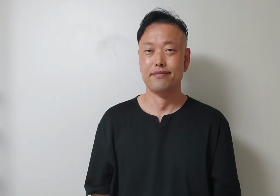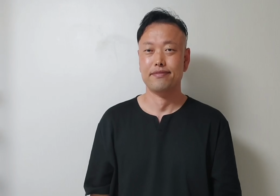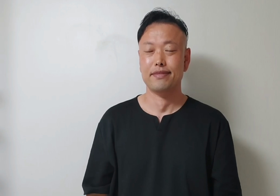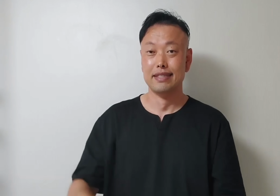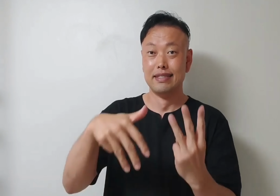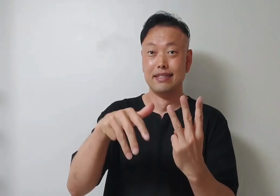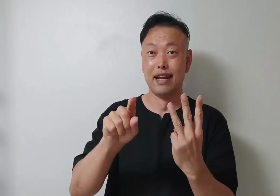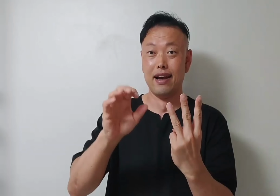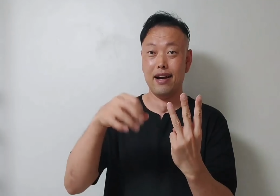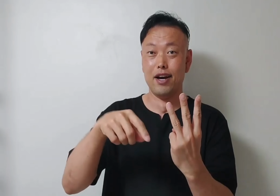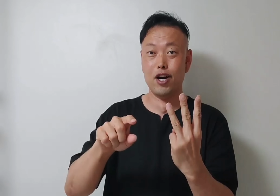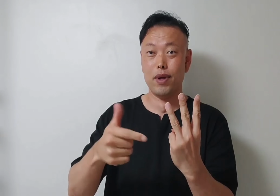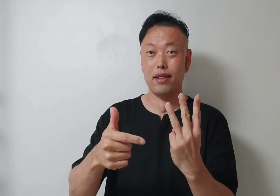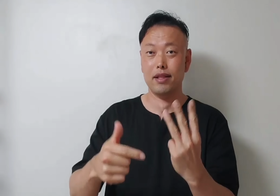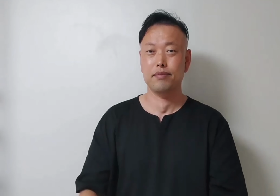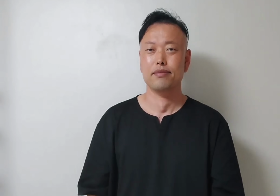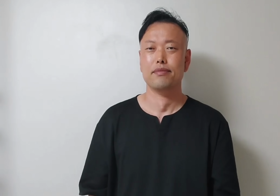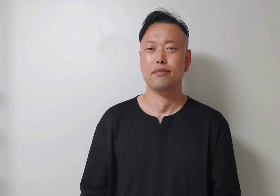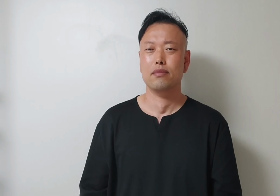3D is more realistic.